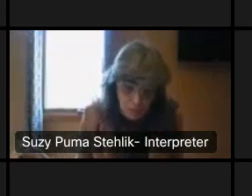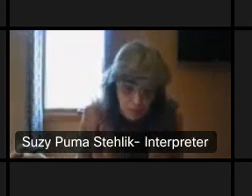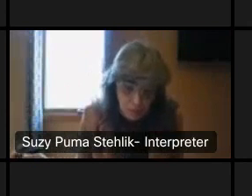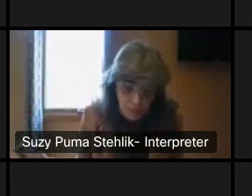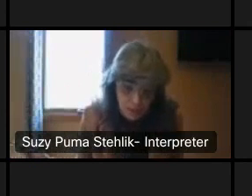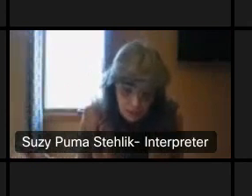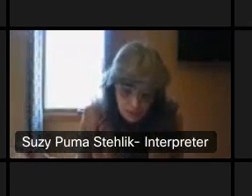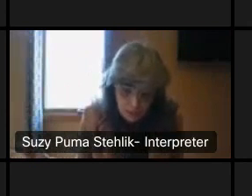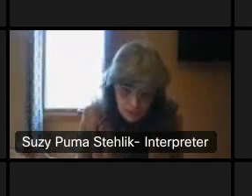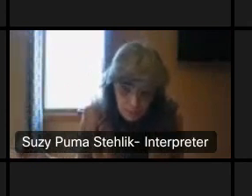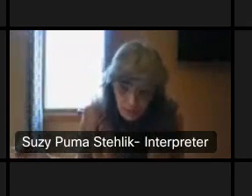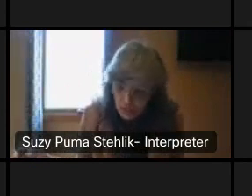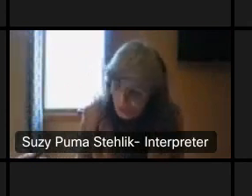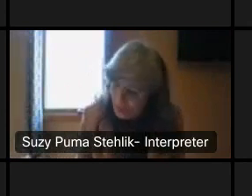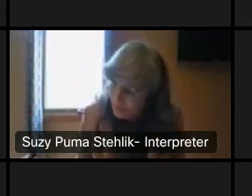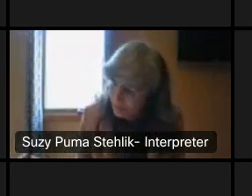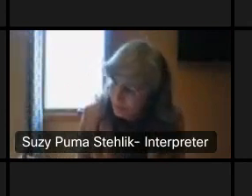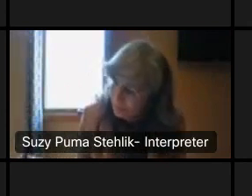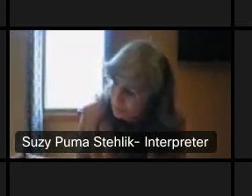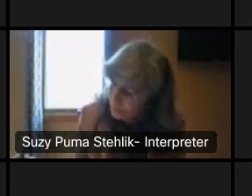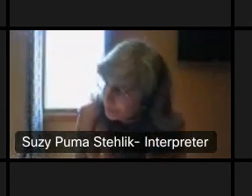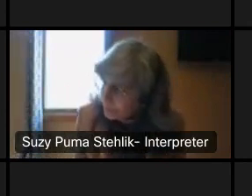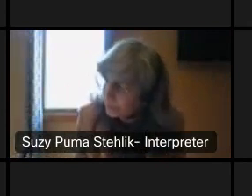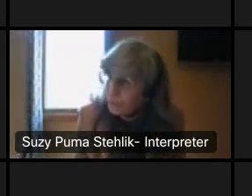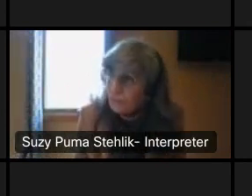Wait, is it possible to have a repetition.